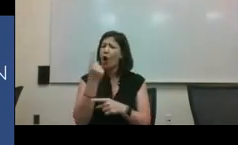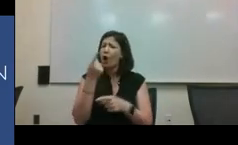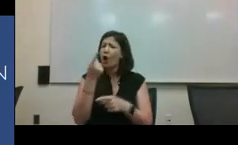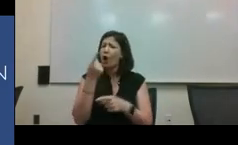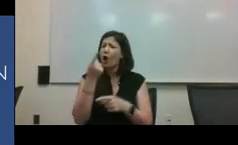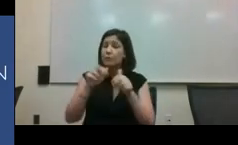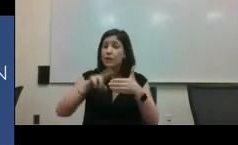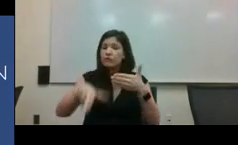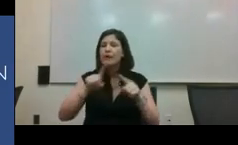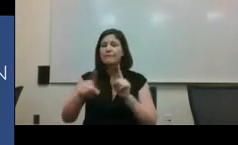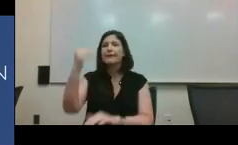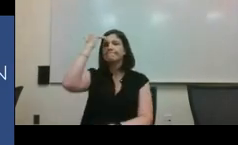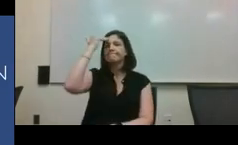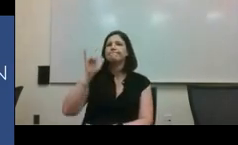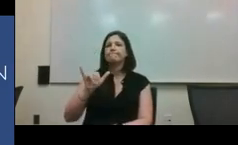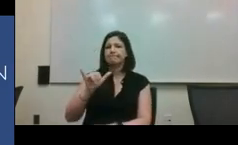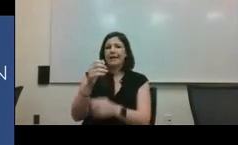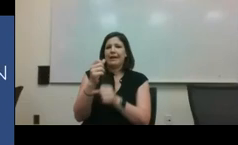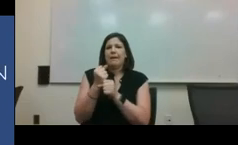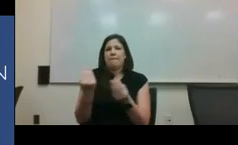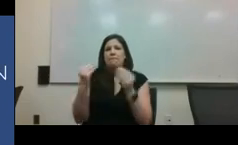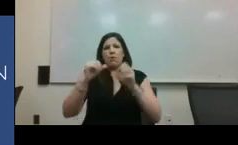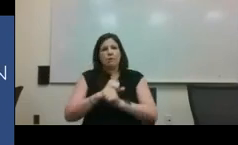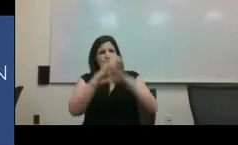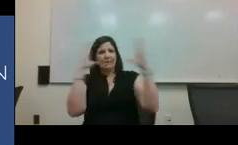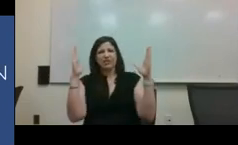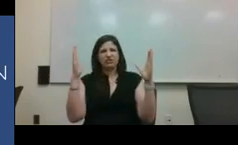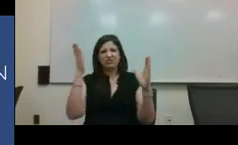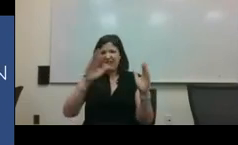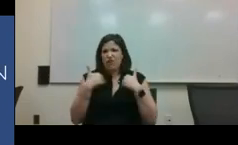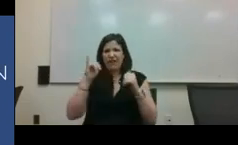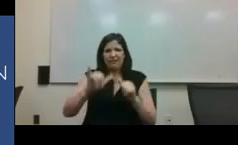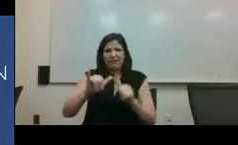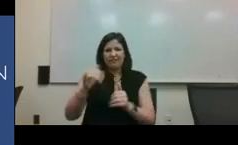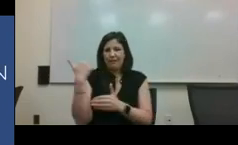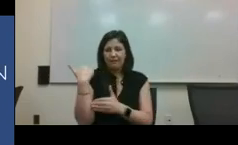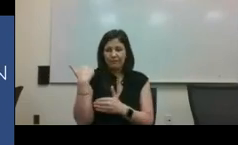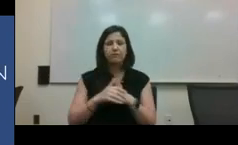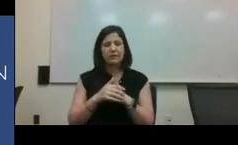but they at least acknowledge that it was giving us more of a picture than they've ever had. So, they sometimes thought